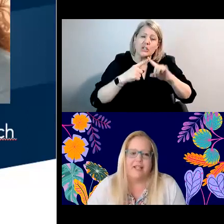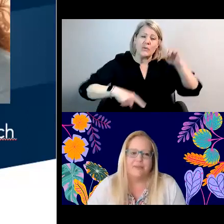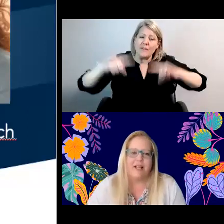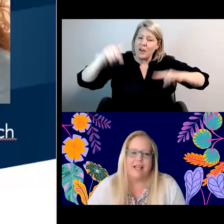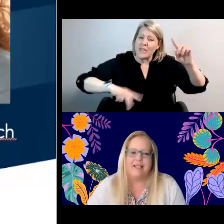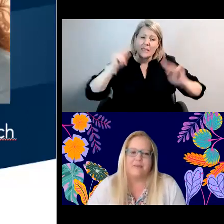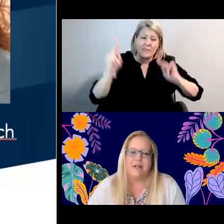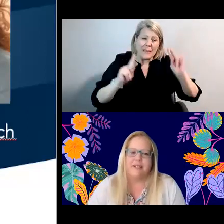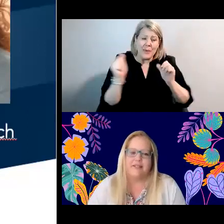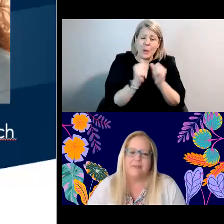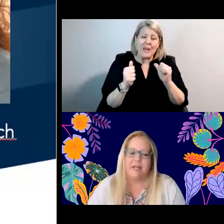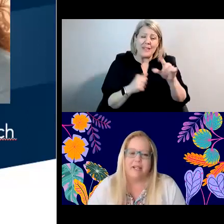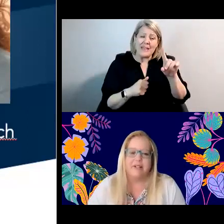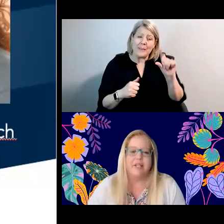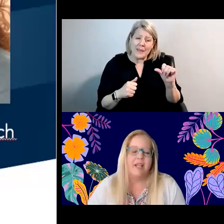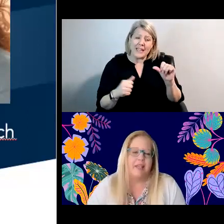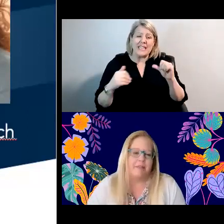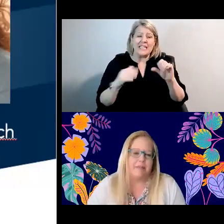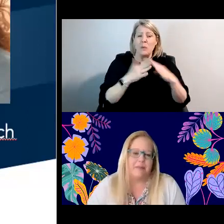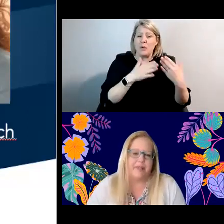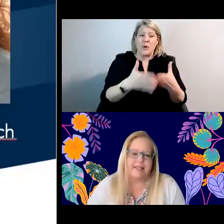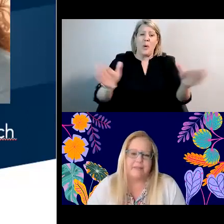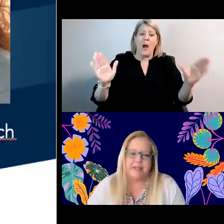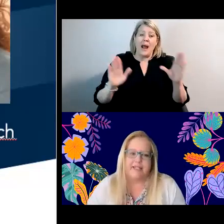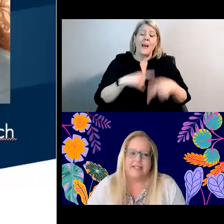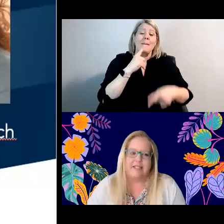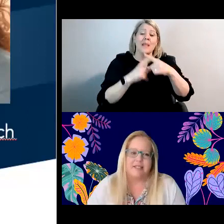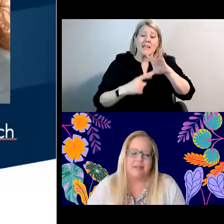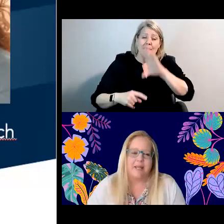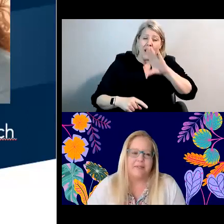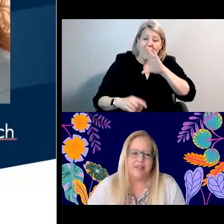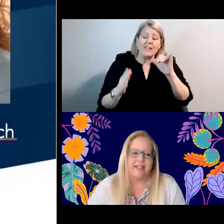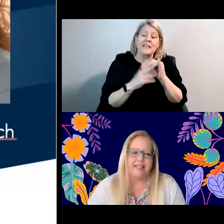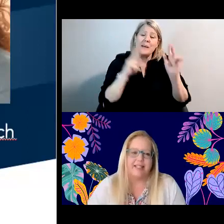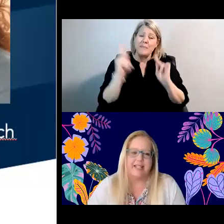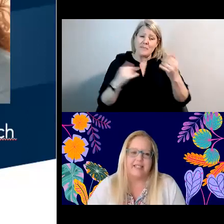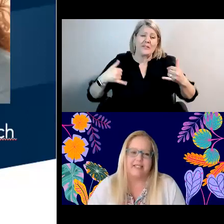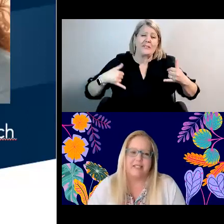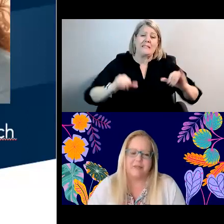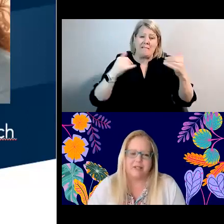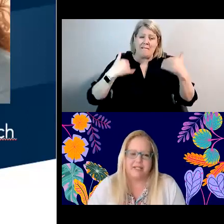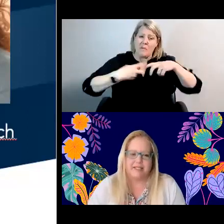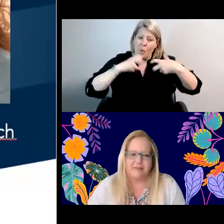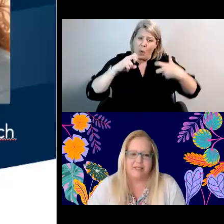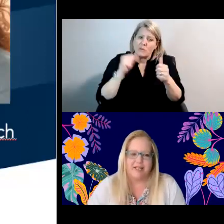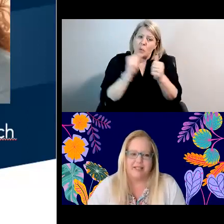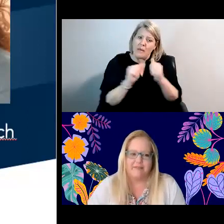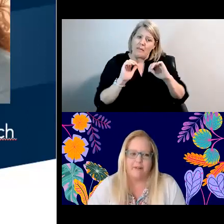as well as awareness of the barriers that people who live disabilities still sometimes face in connecting to the communities in which they live.